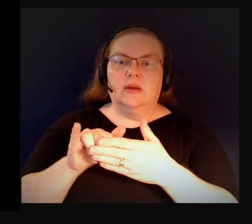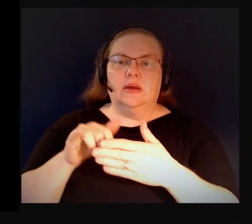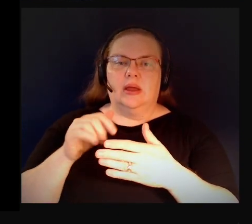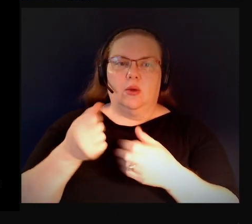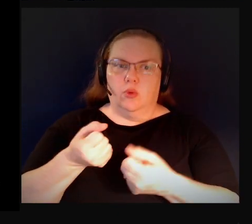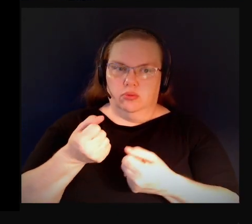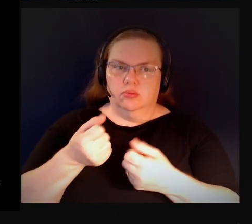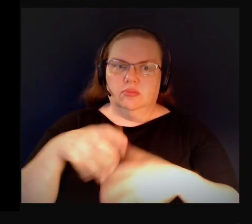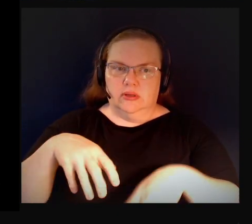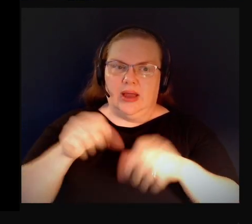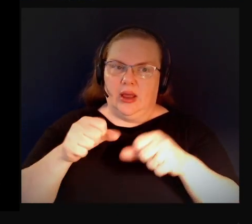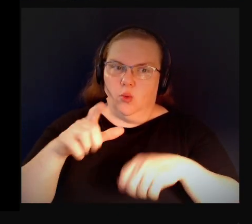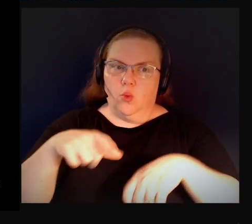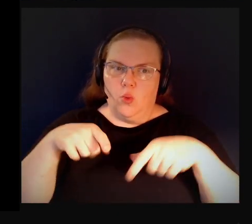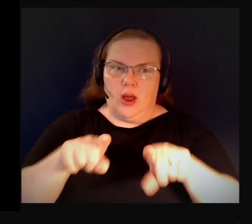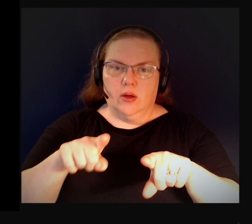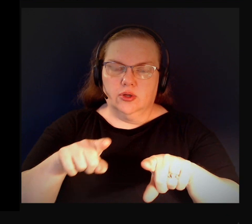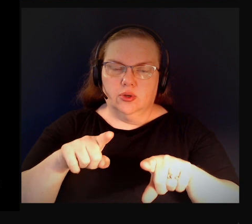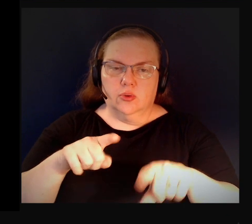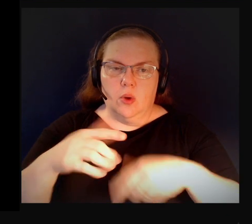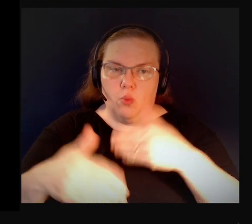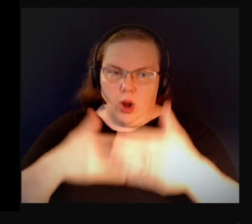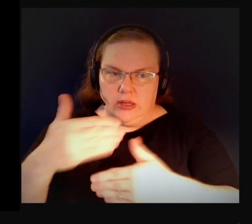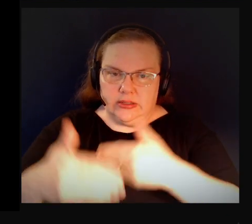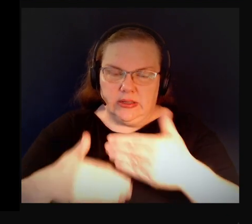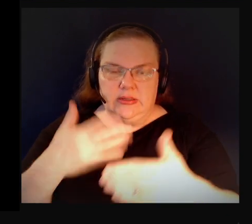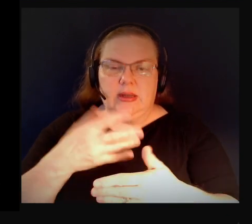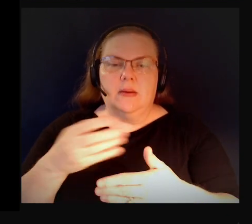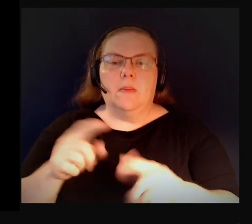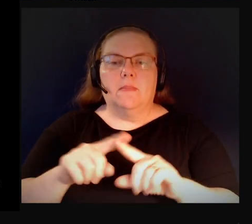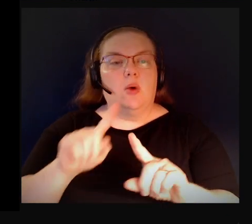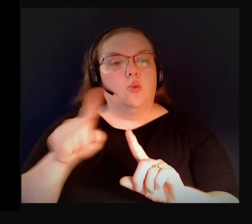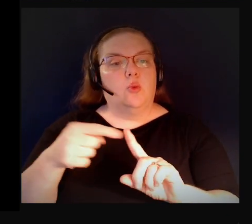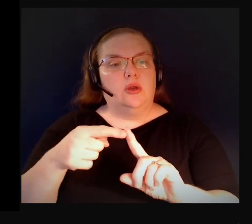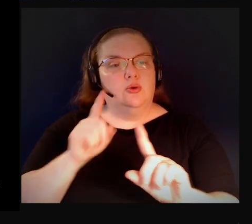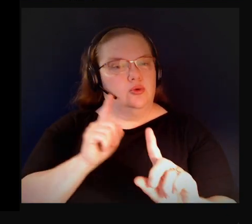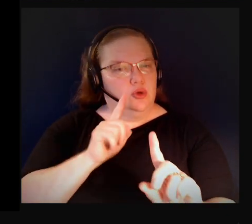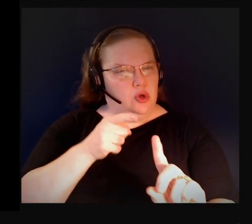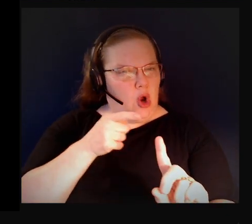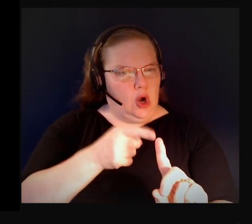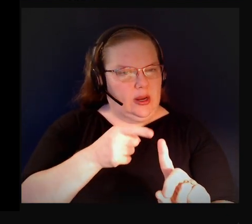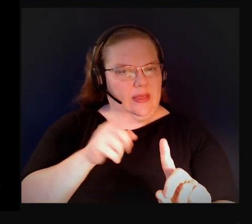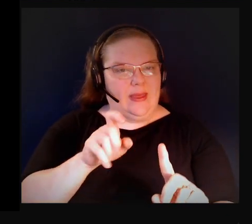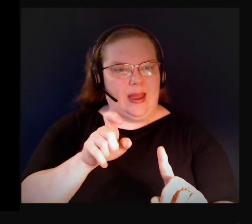and render the frame. When targeting Xbox Series, you need to be selective about which effects to use